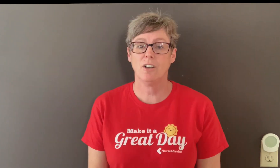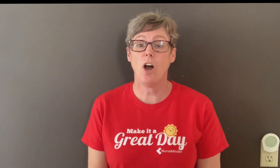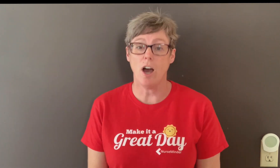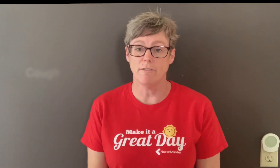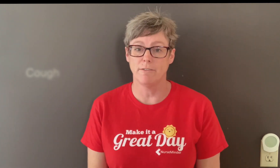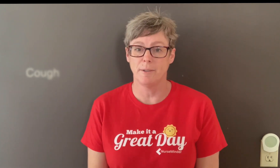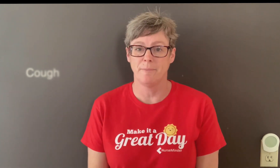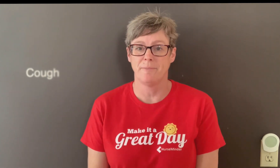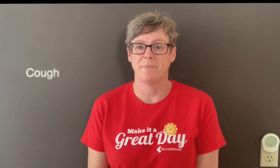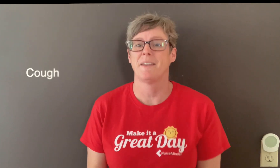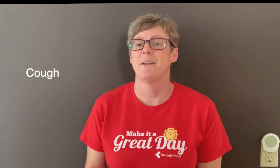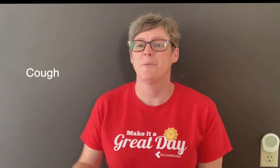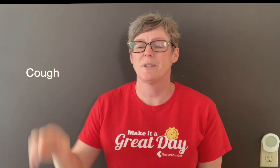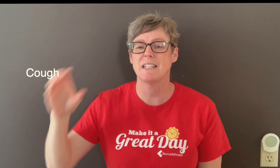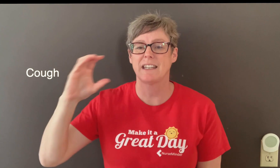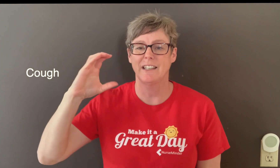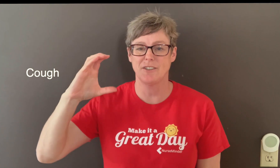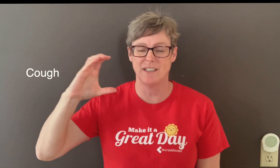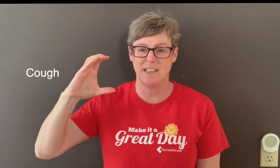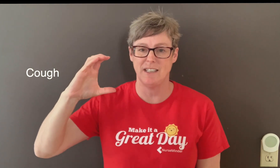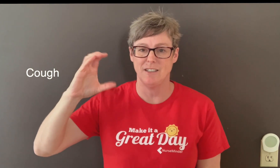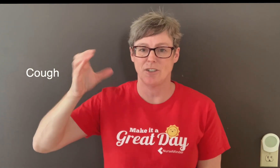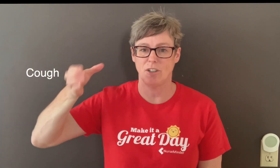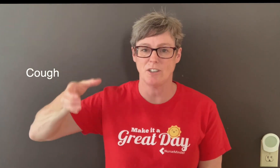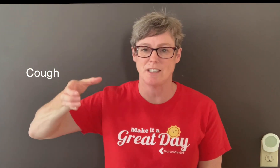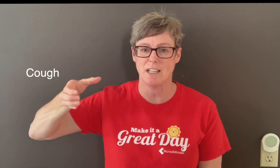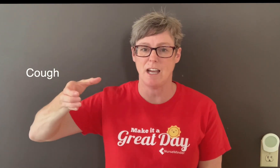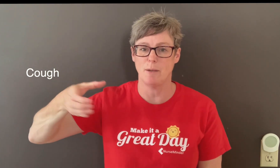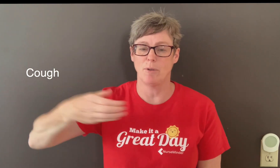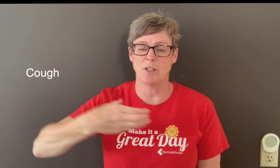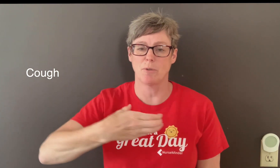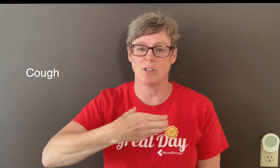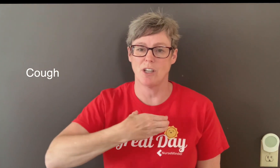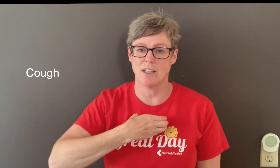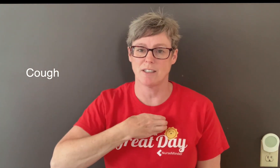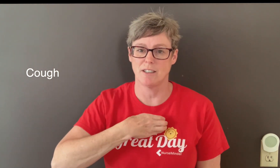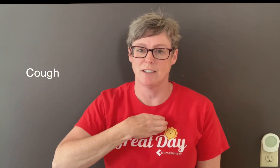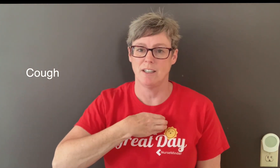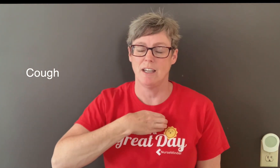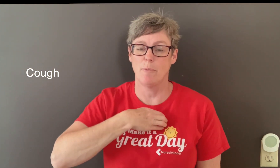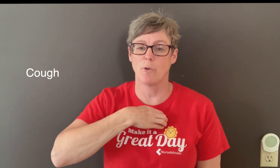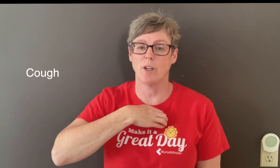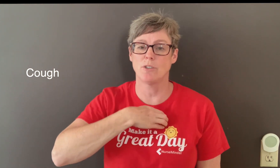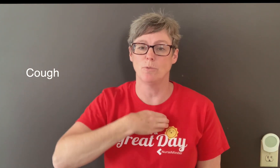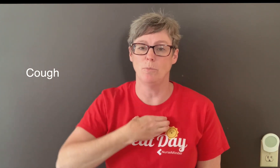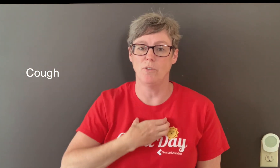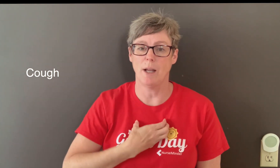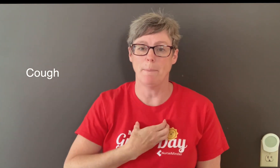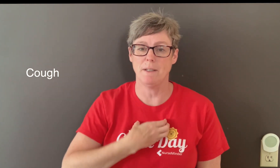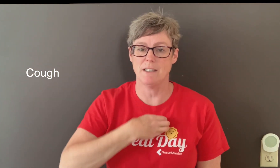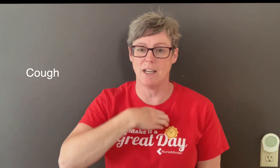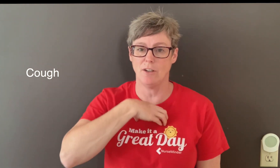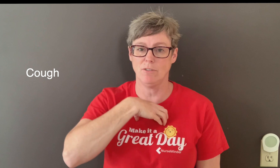Cough. We're going to take the letter c turn it on its side and bring it to our chest and we're going to move it up and down a